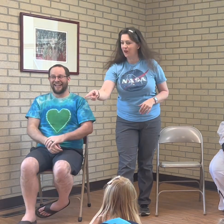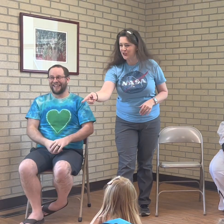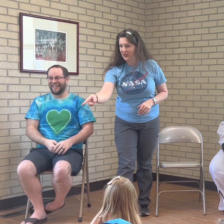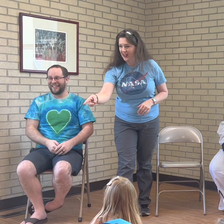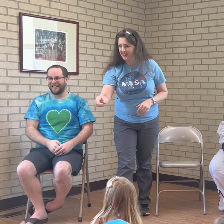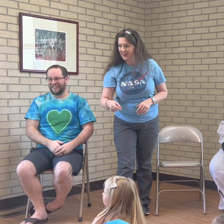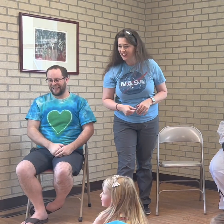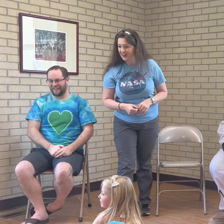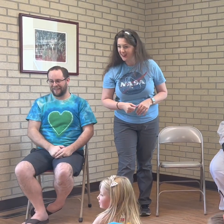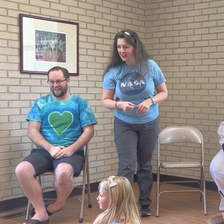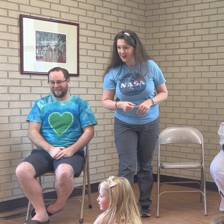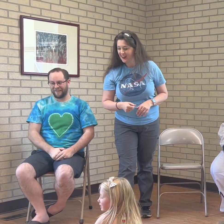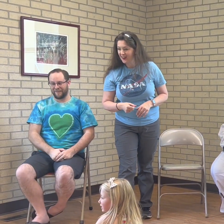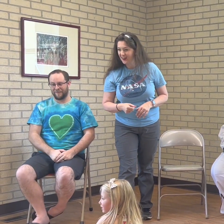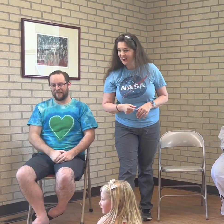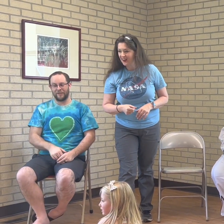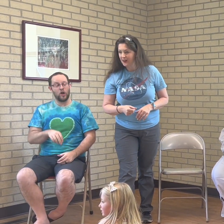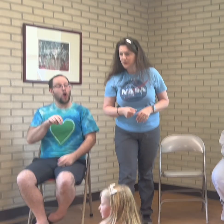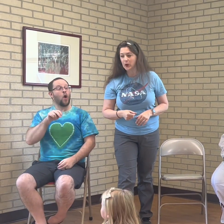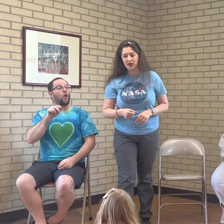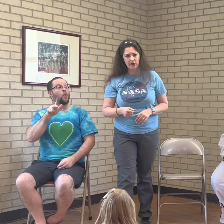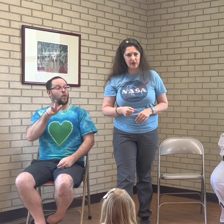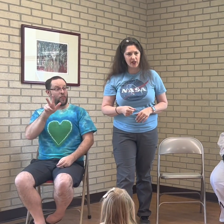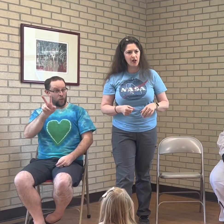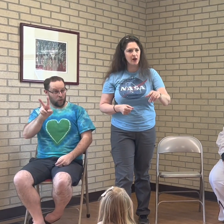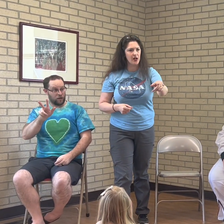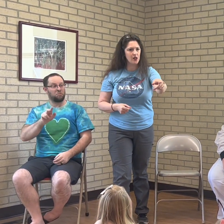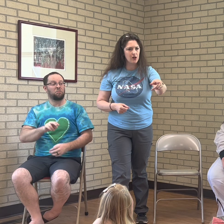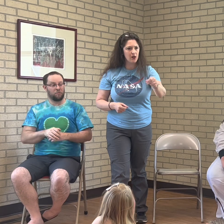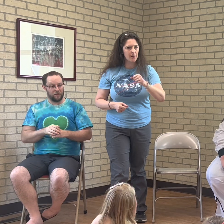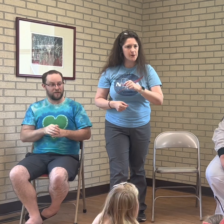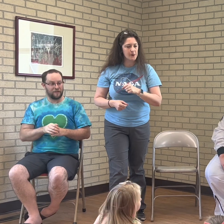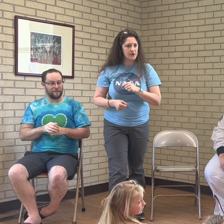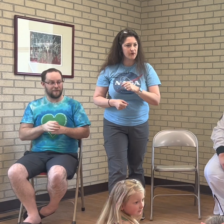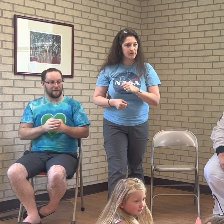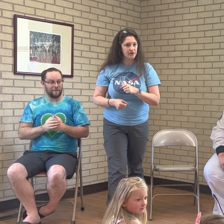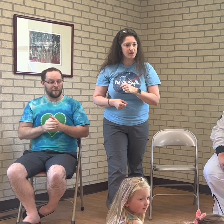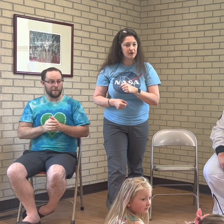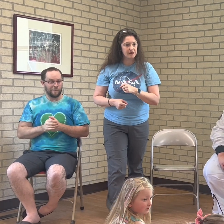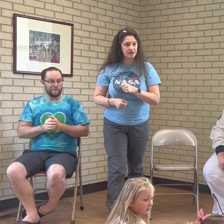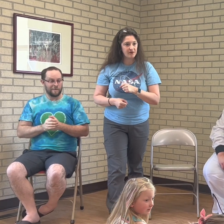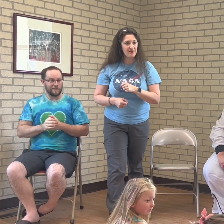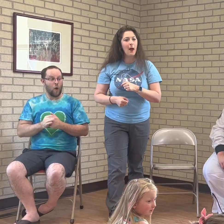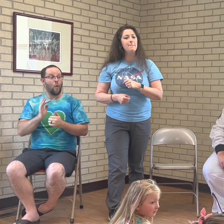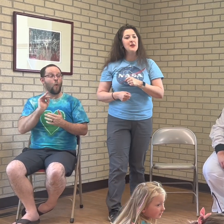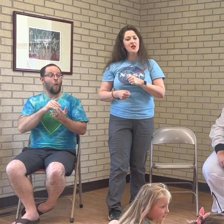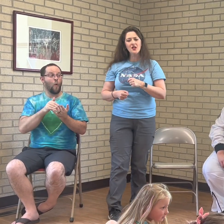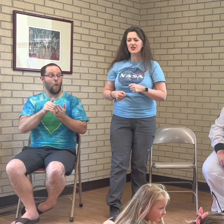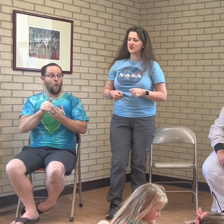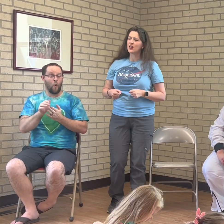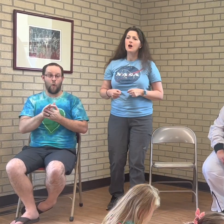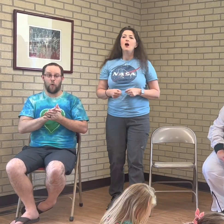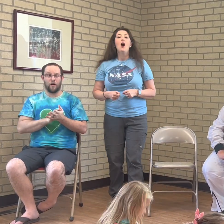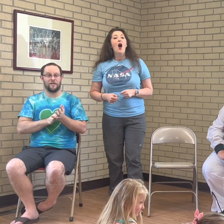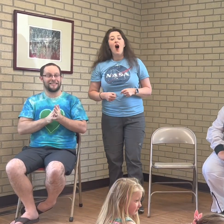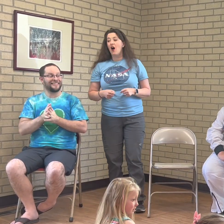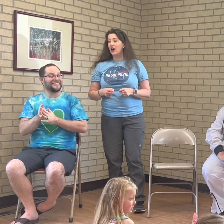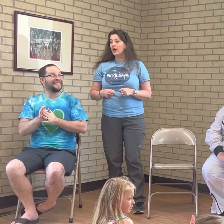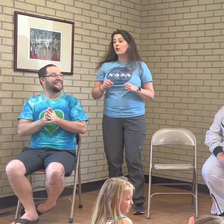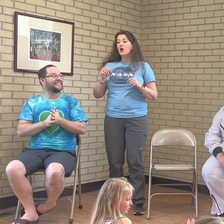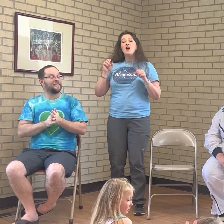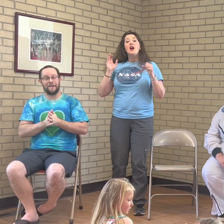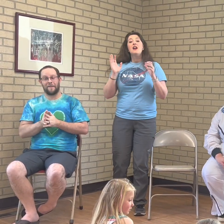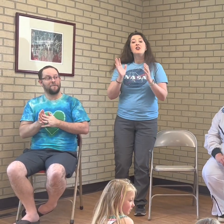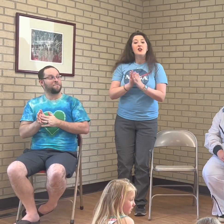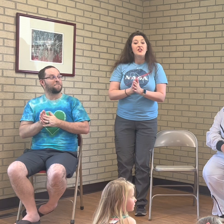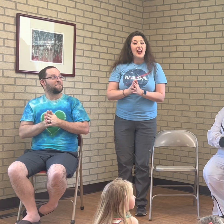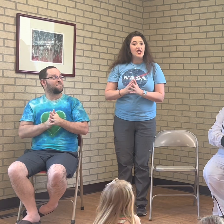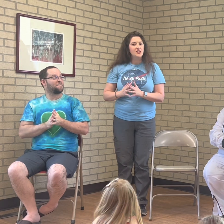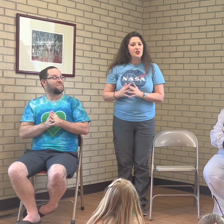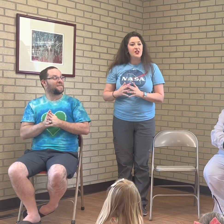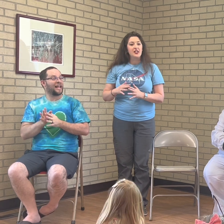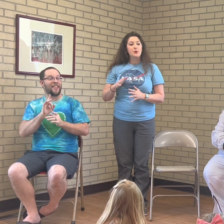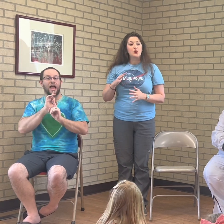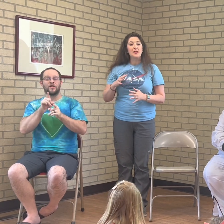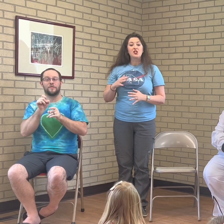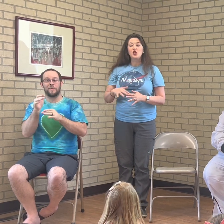What you got? (Um, 23.) 23, all right. (A Millions.) A millions! Alright. The answer is that it's between